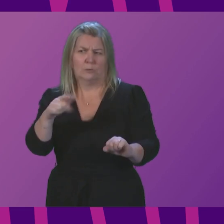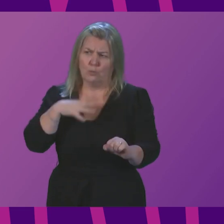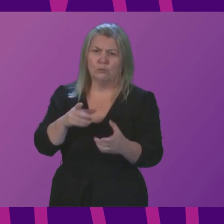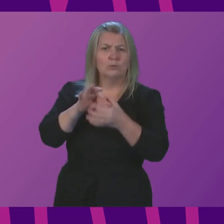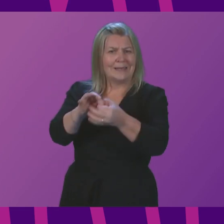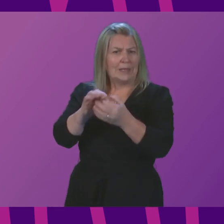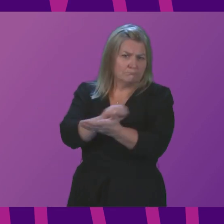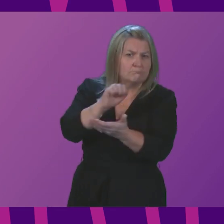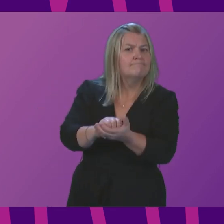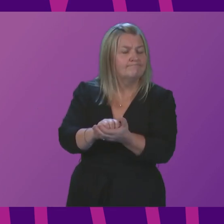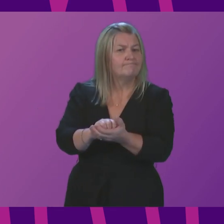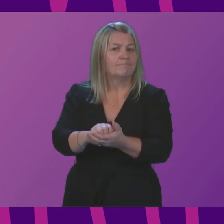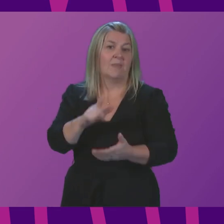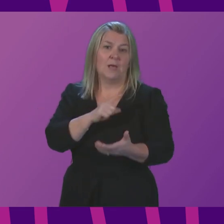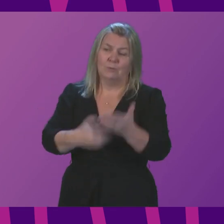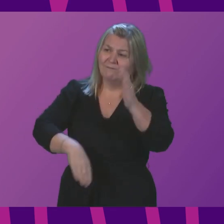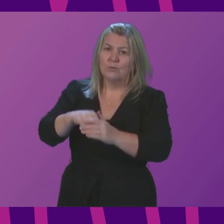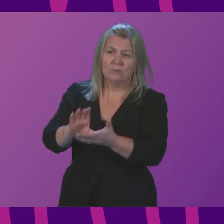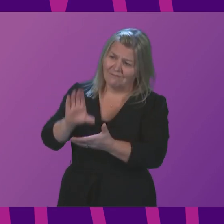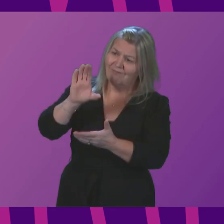why we fully fund Rape Crisis Scotland’s national advocacy project.